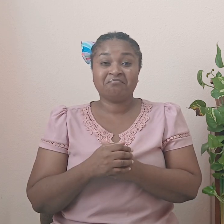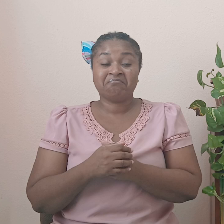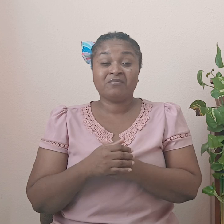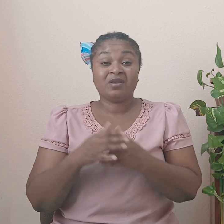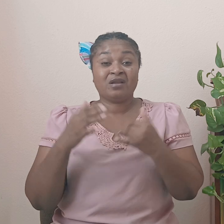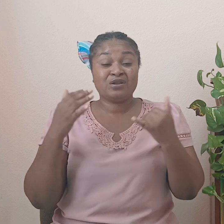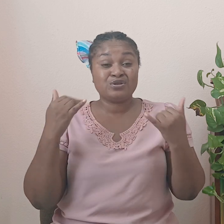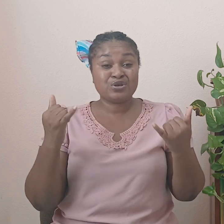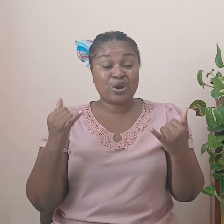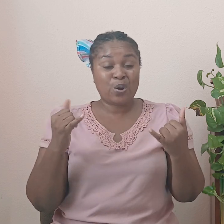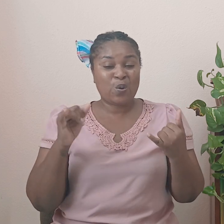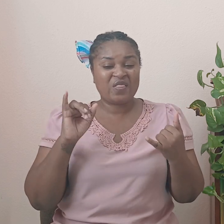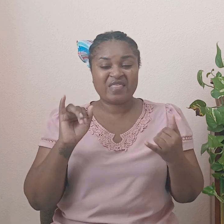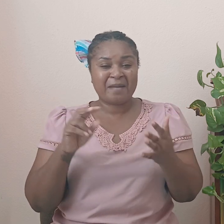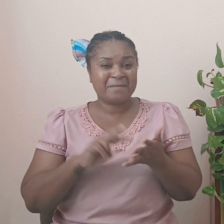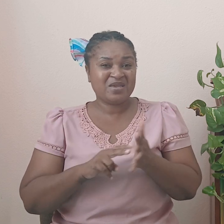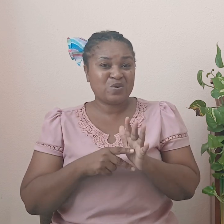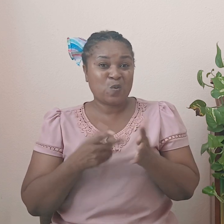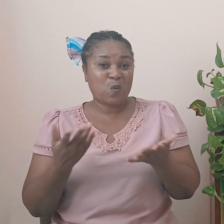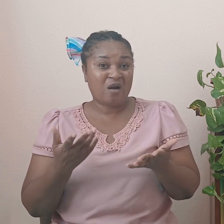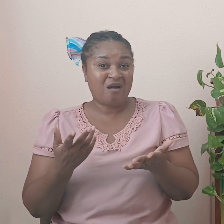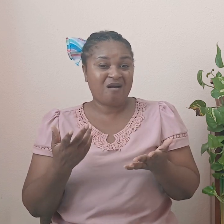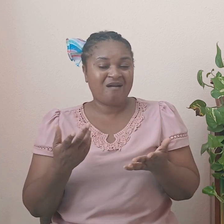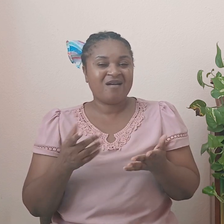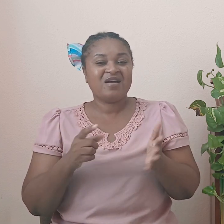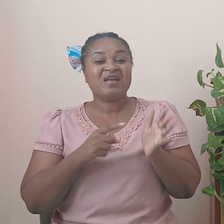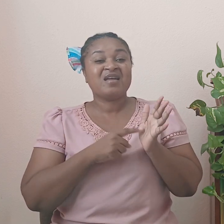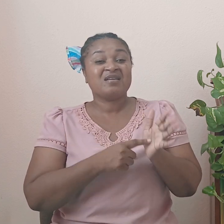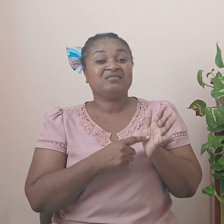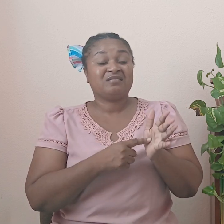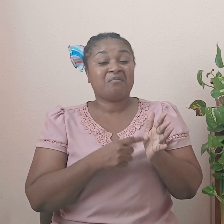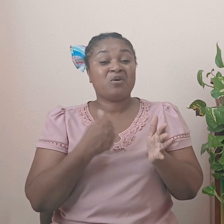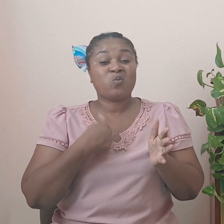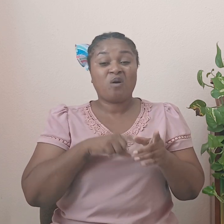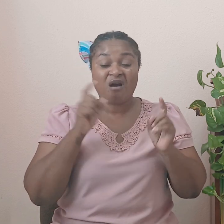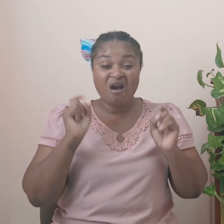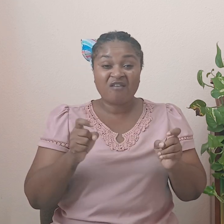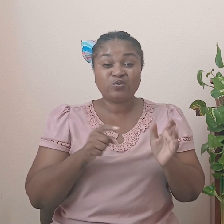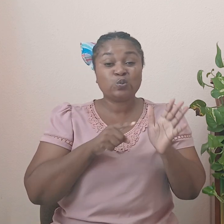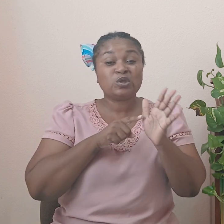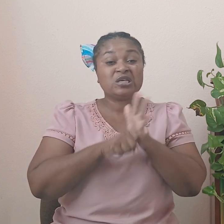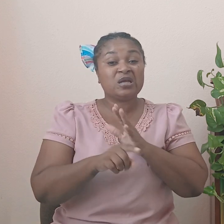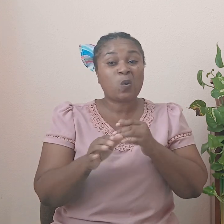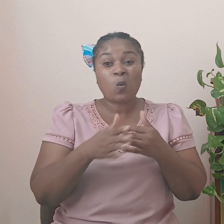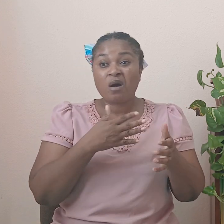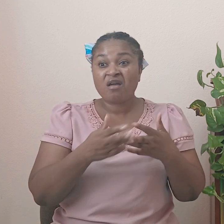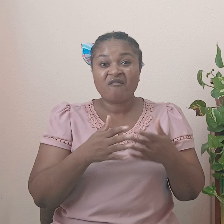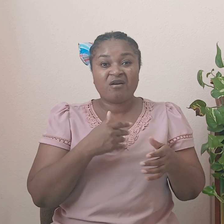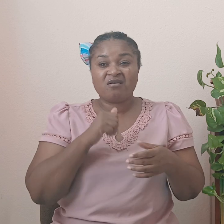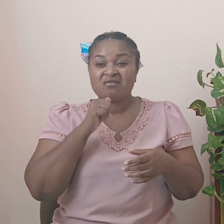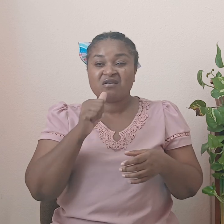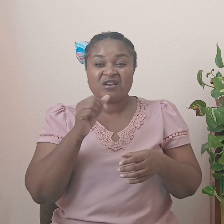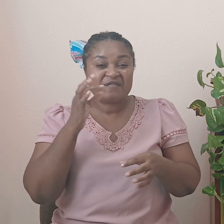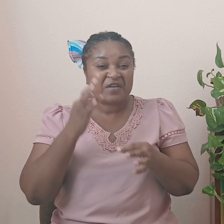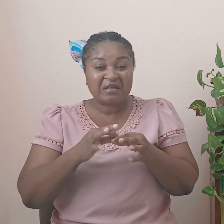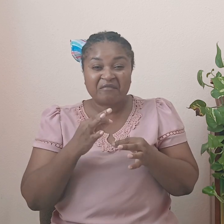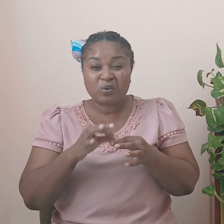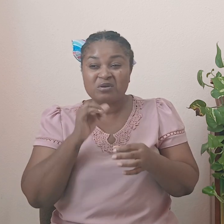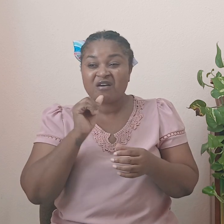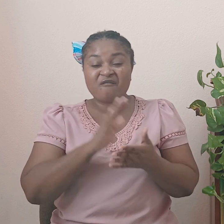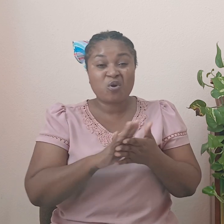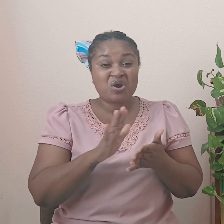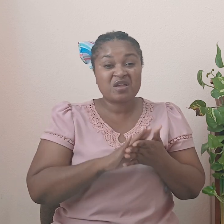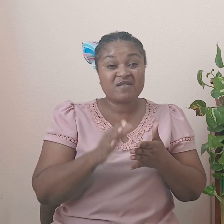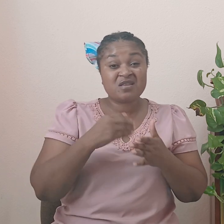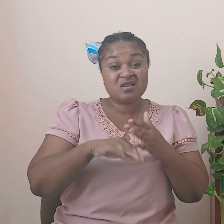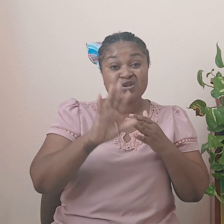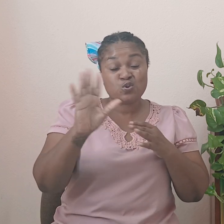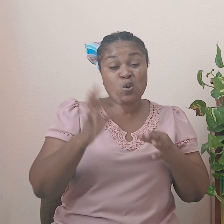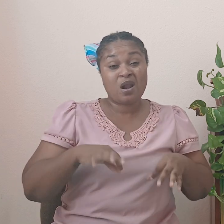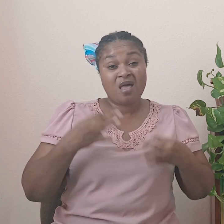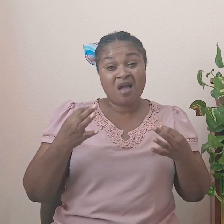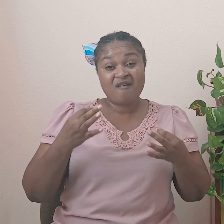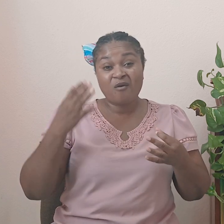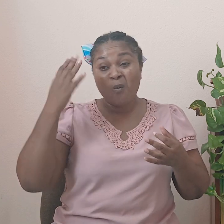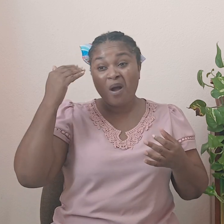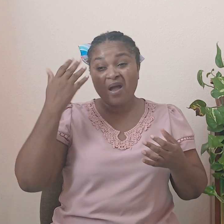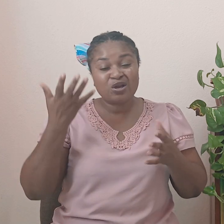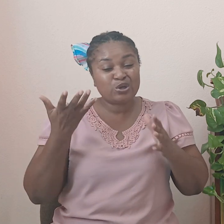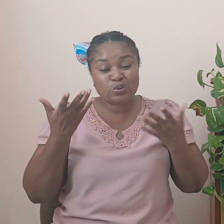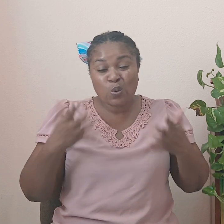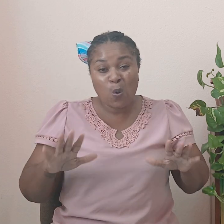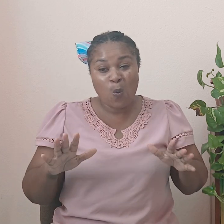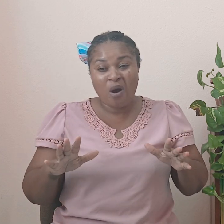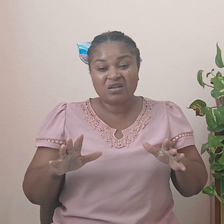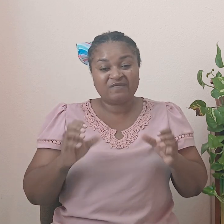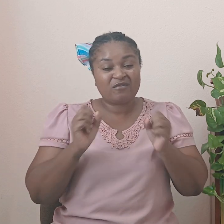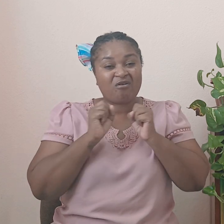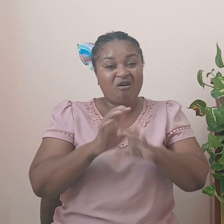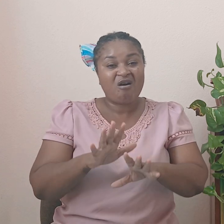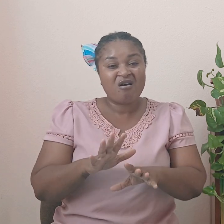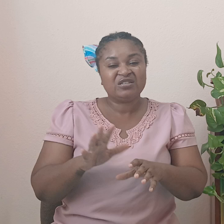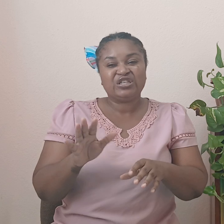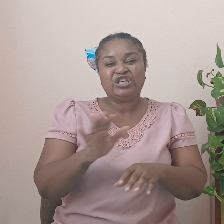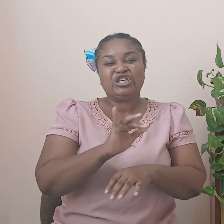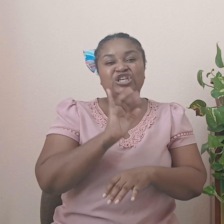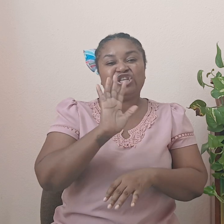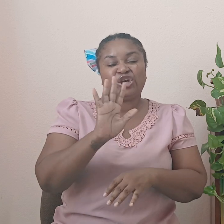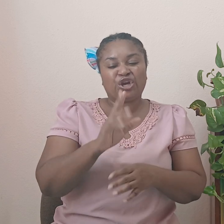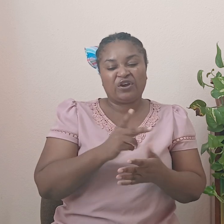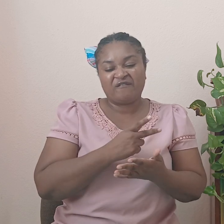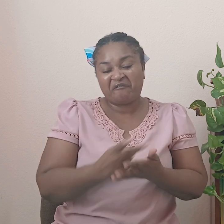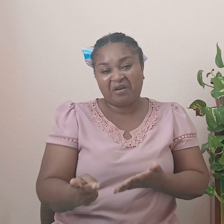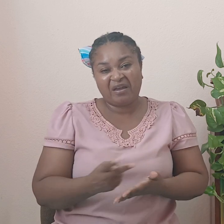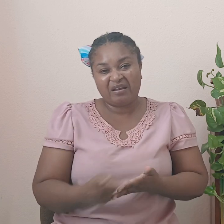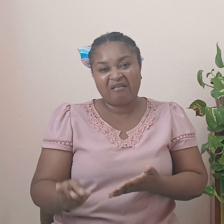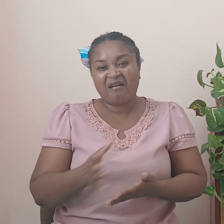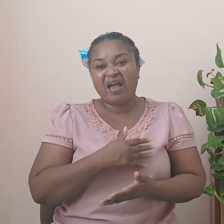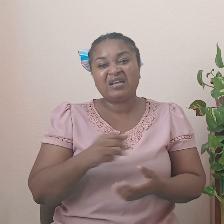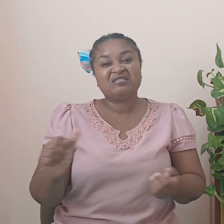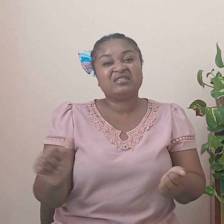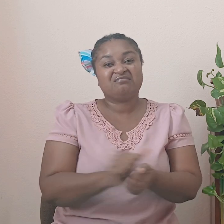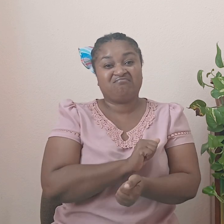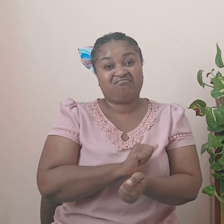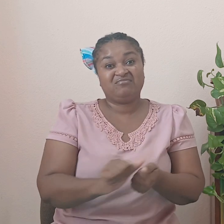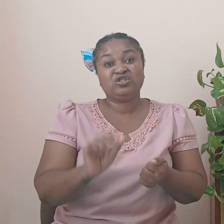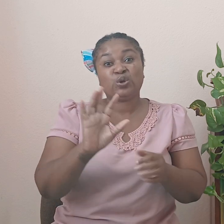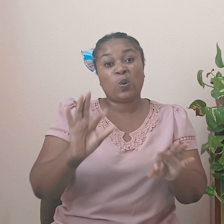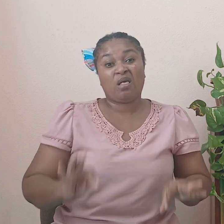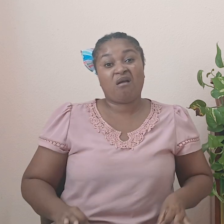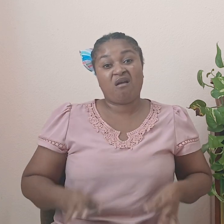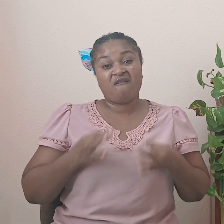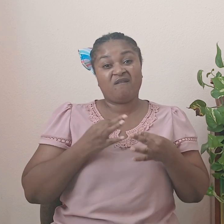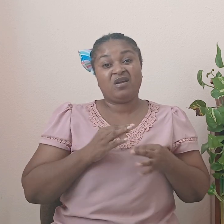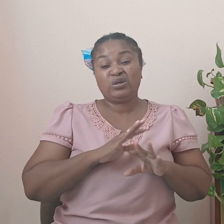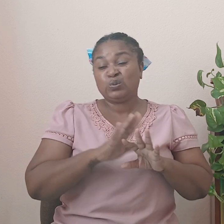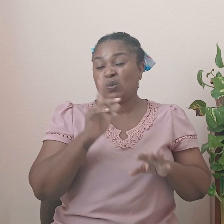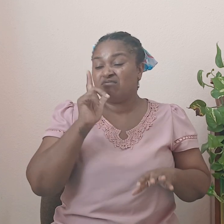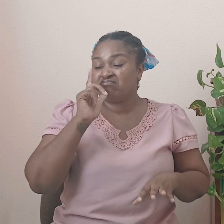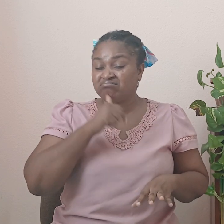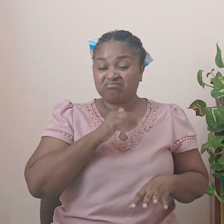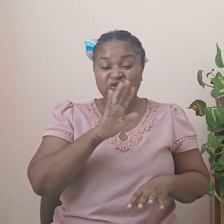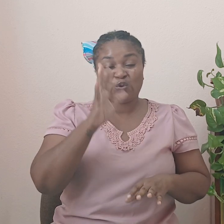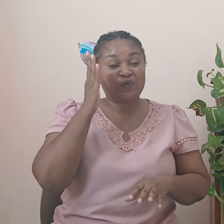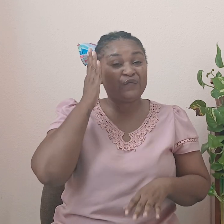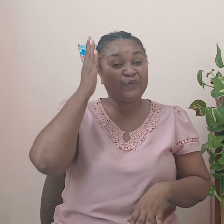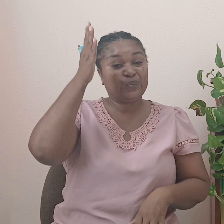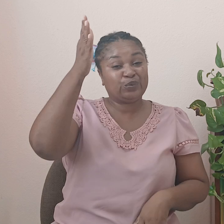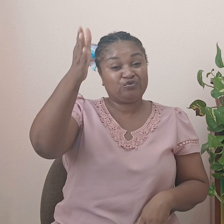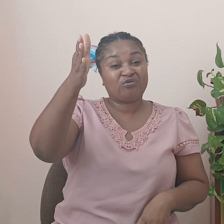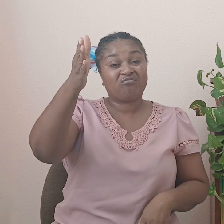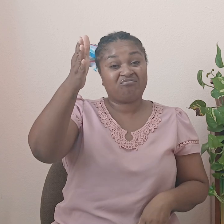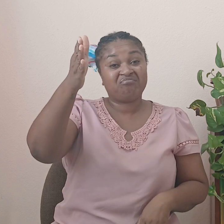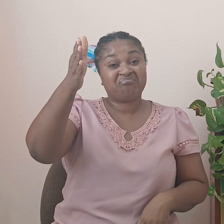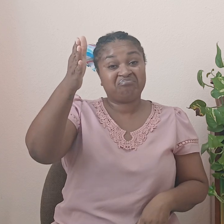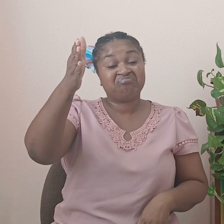in your life before it brings about your downfall and ultimate ruin. Don’t disappoint your future!